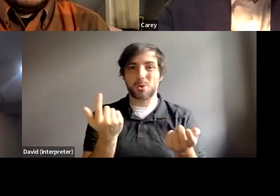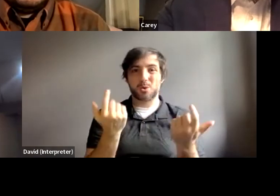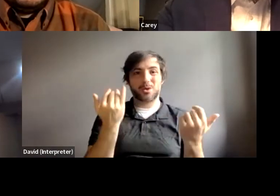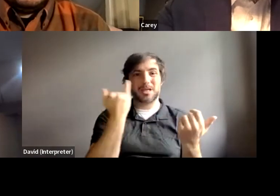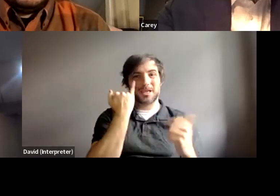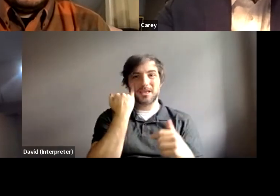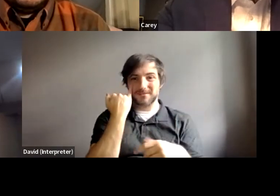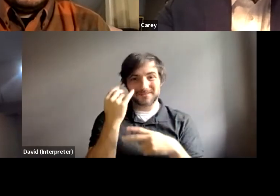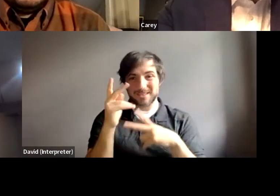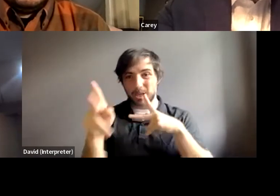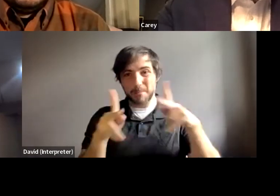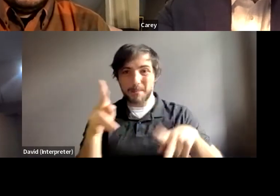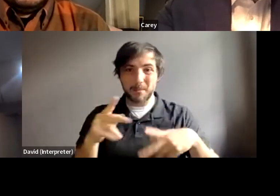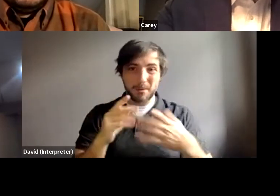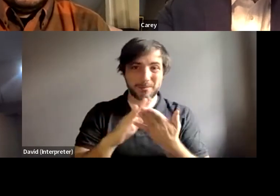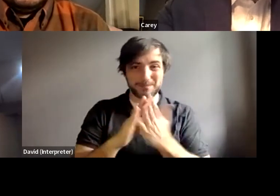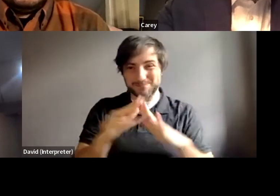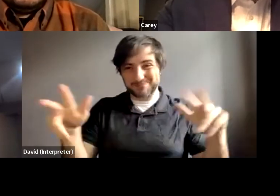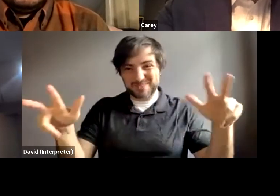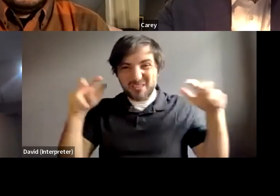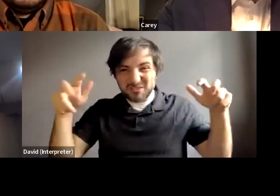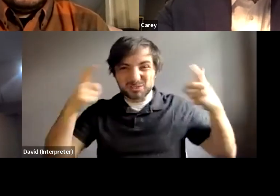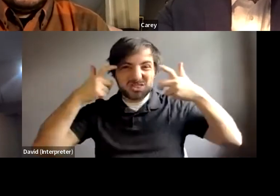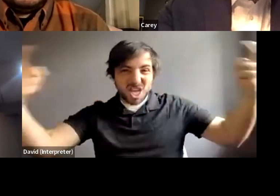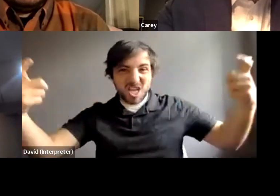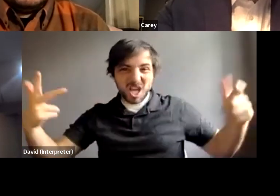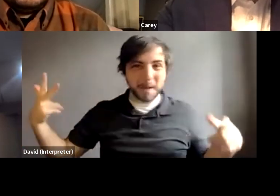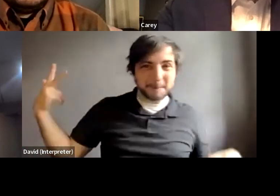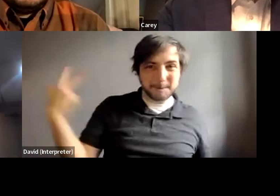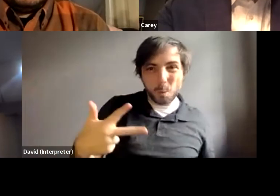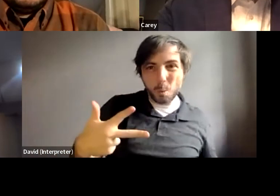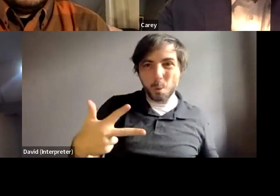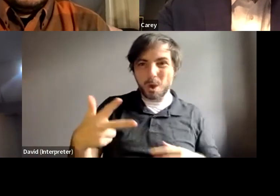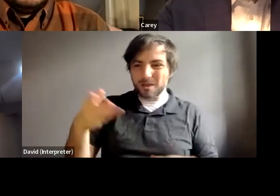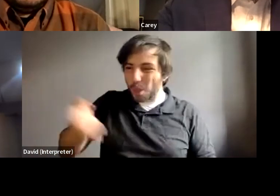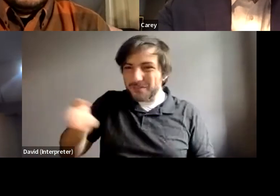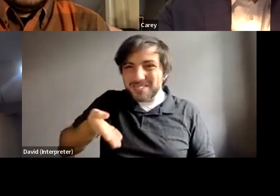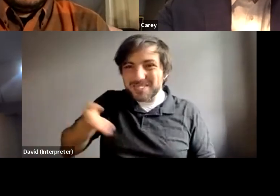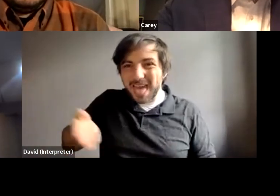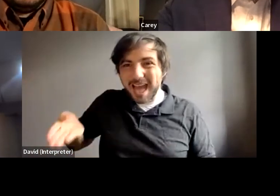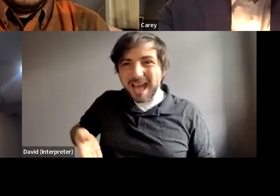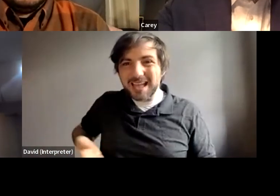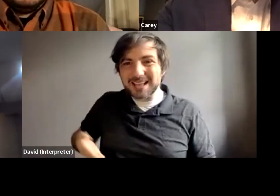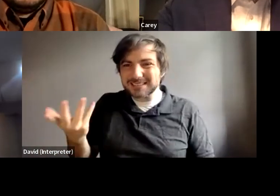and block those accessible spaces. That's a great -- like Sherri said, have